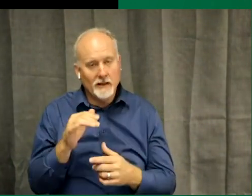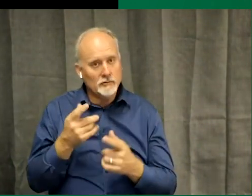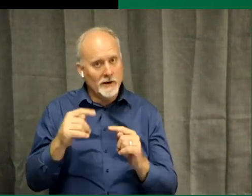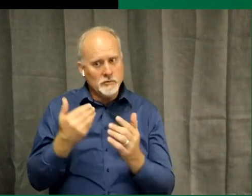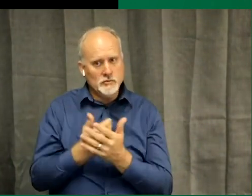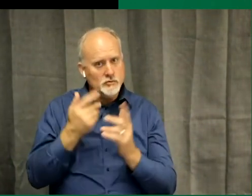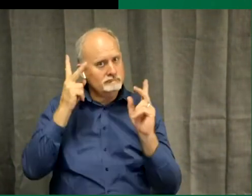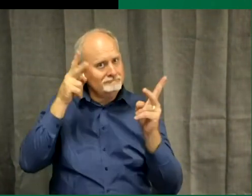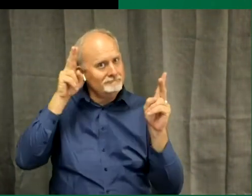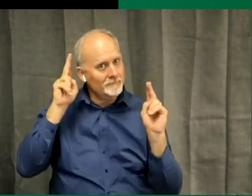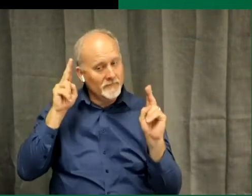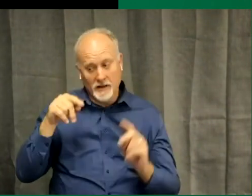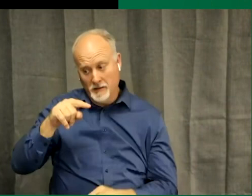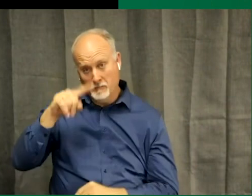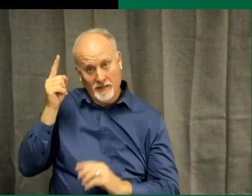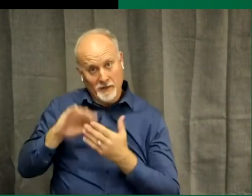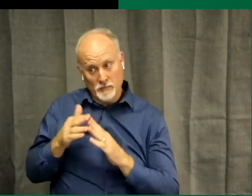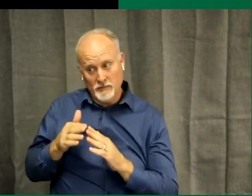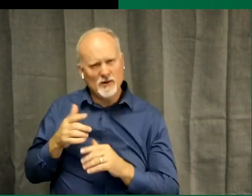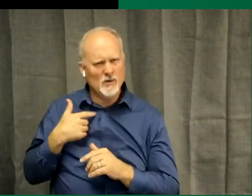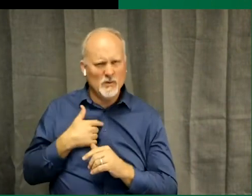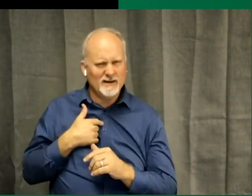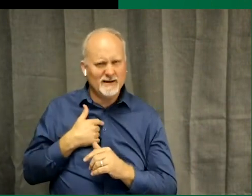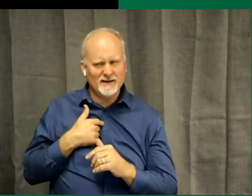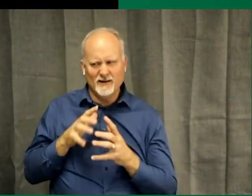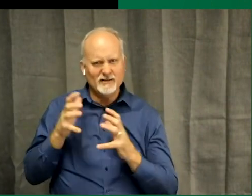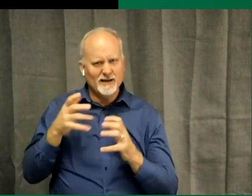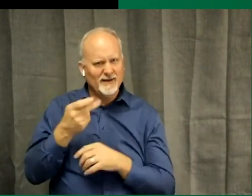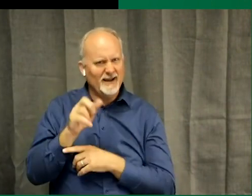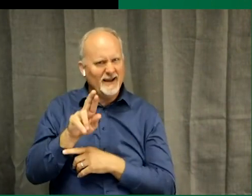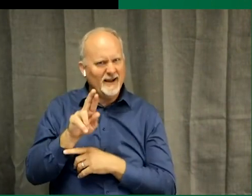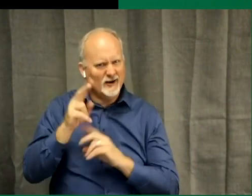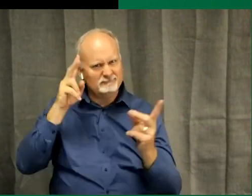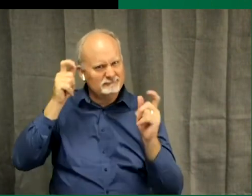like within the black community on campus we do a lot of hair events so a lot of students engage in